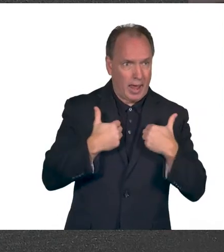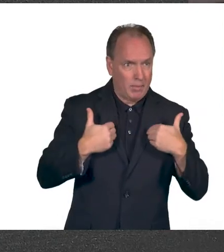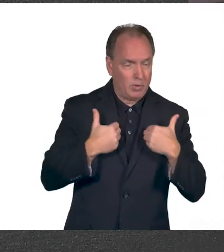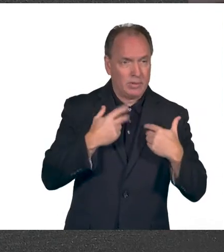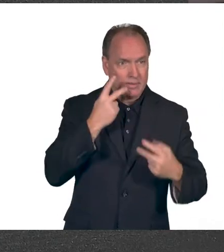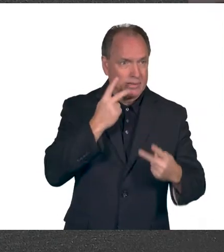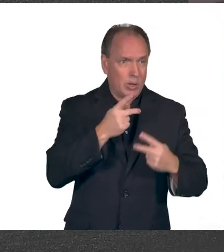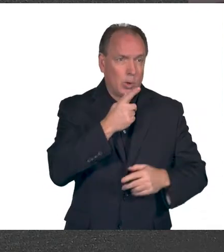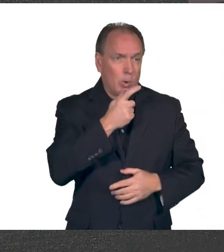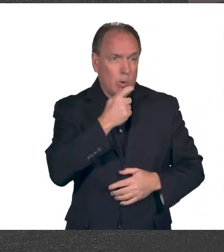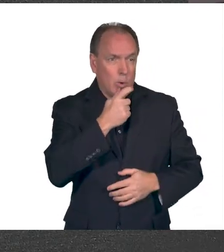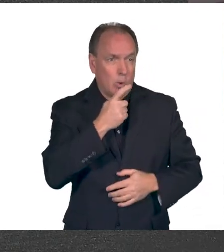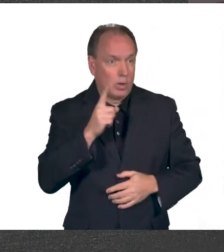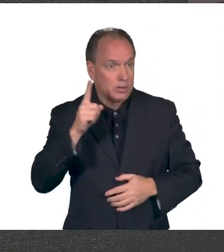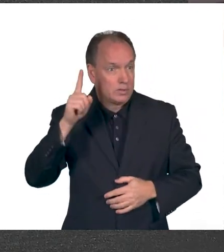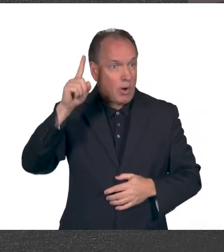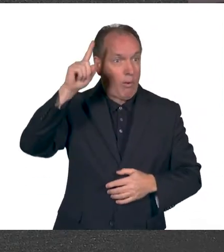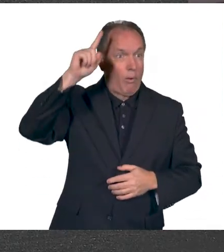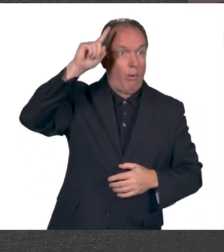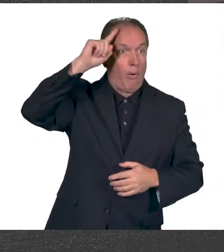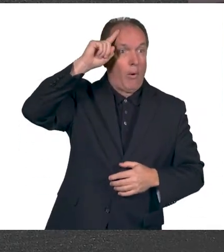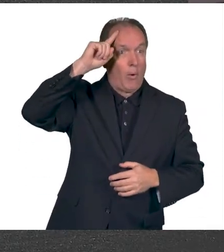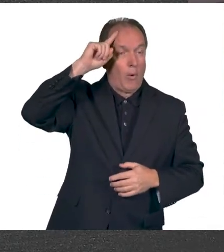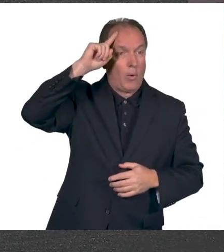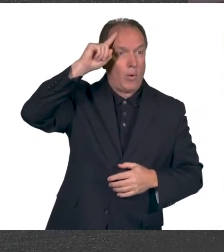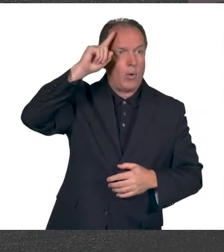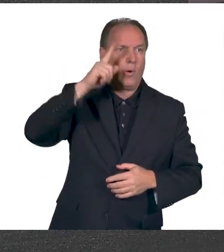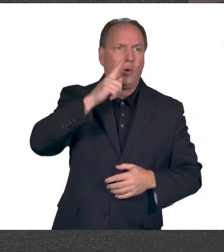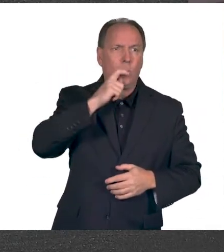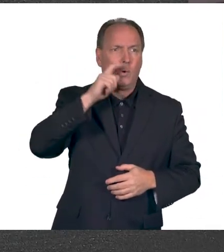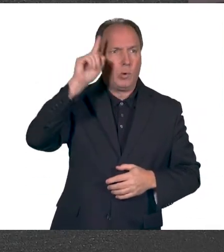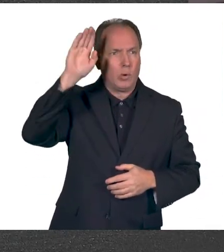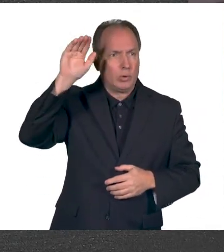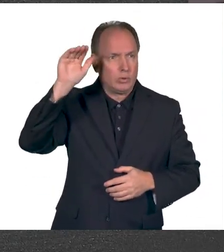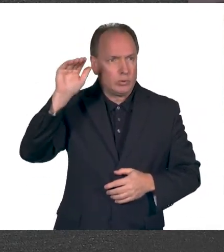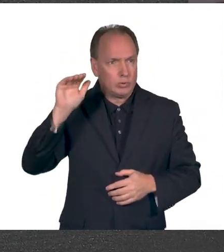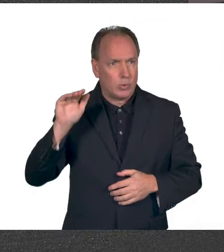and see who's taller, and maybe who's smaller. Okay.